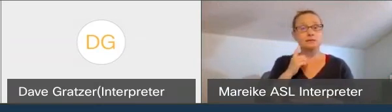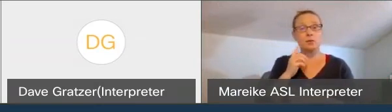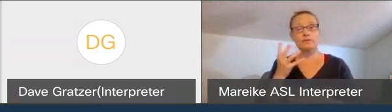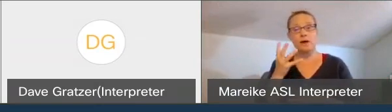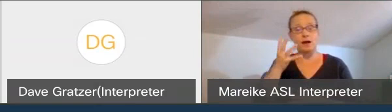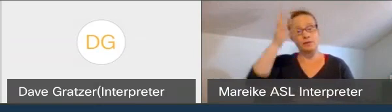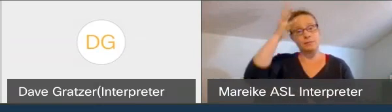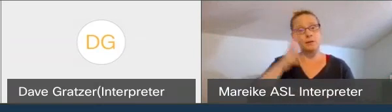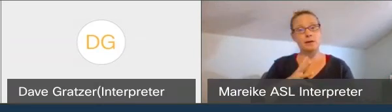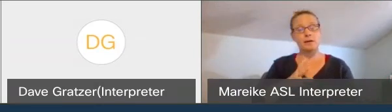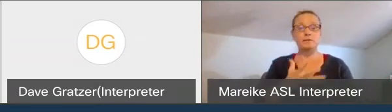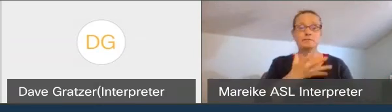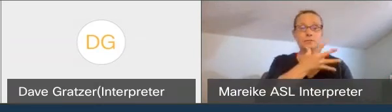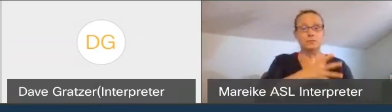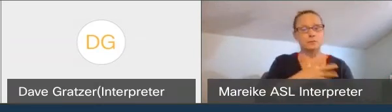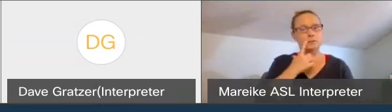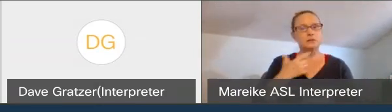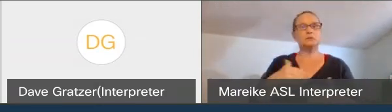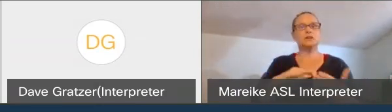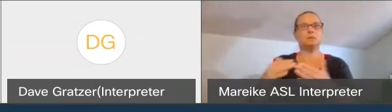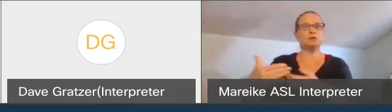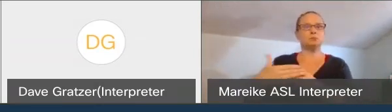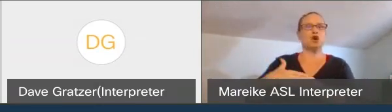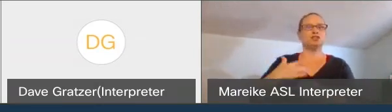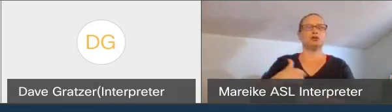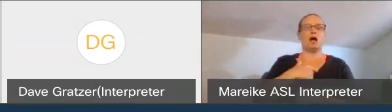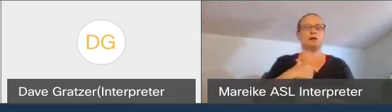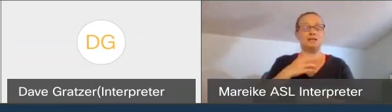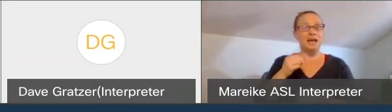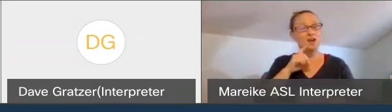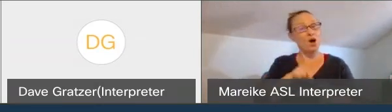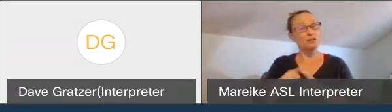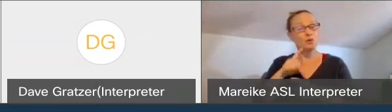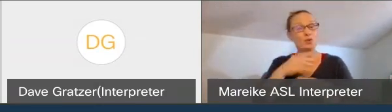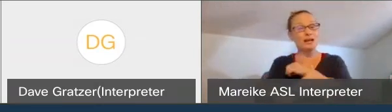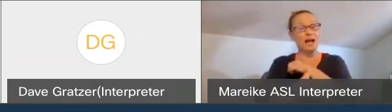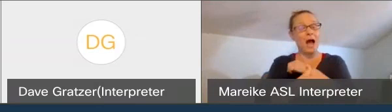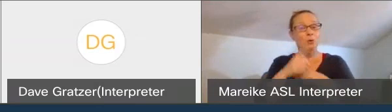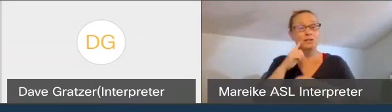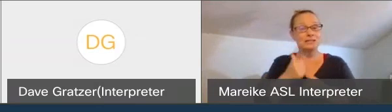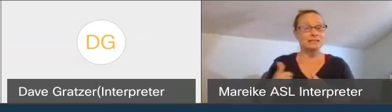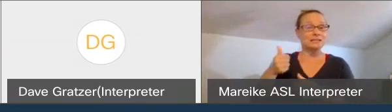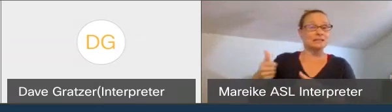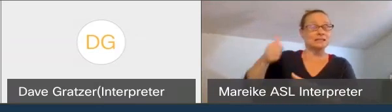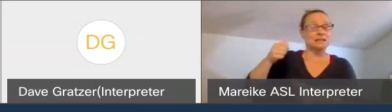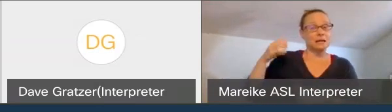"because we're getting so much pressure from the community and the commissioners." And so, um, I was just starting in my position,